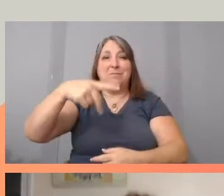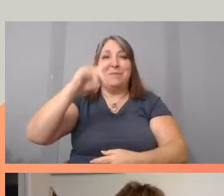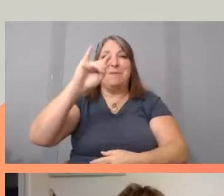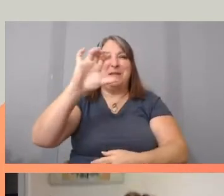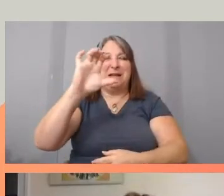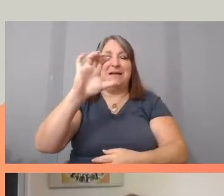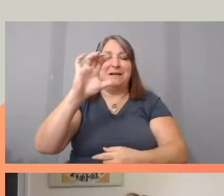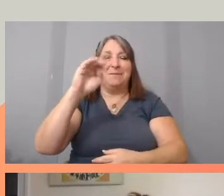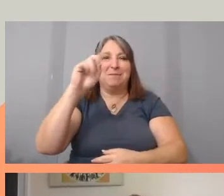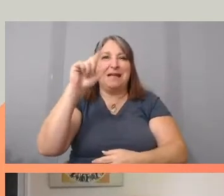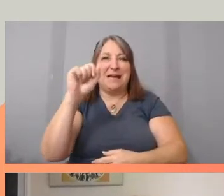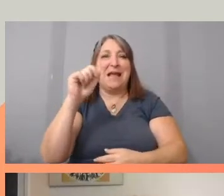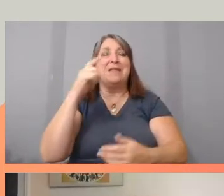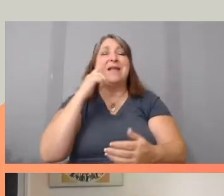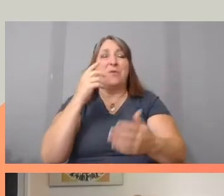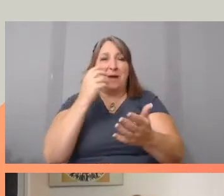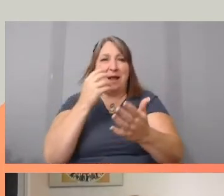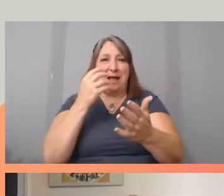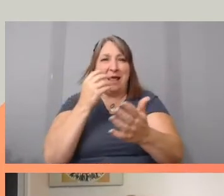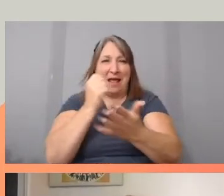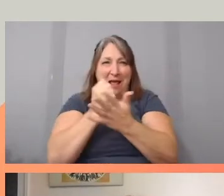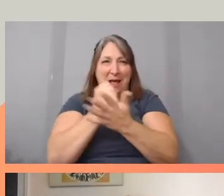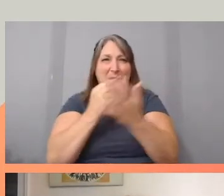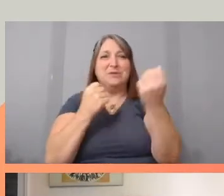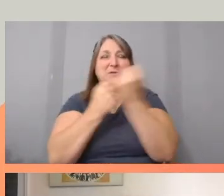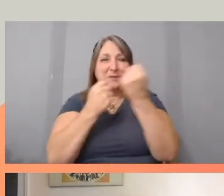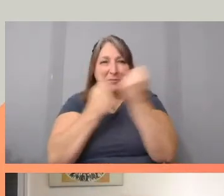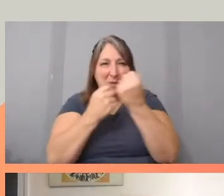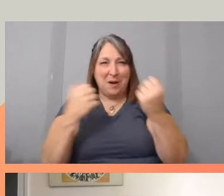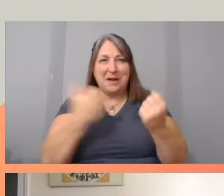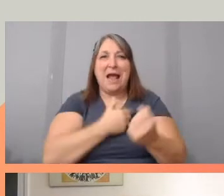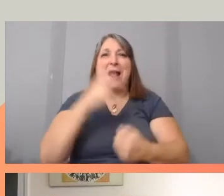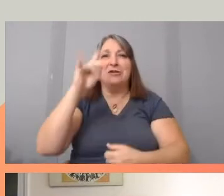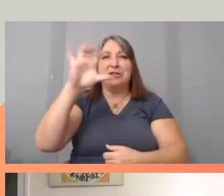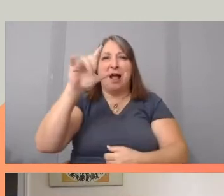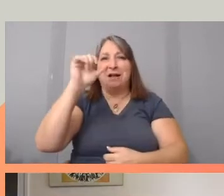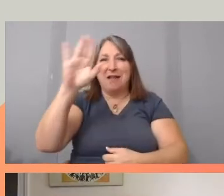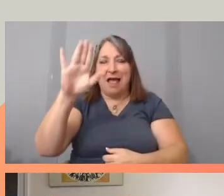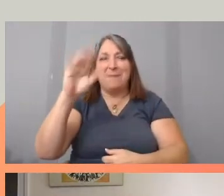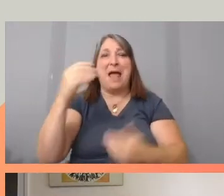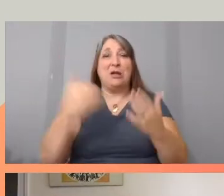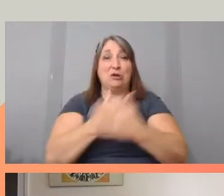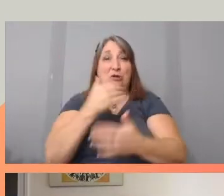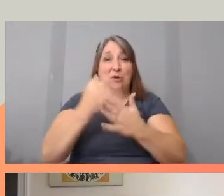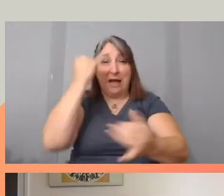And they've been able to help underwrite our Doc Lab as well as some really exciting new initiatives